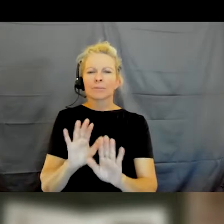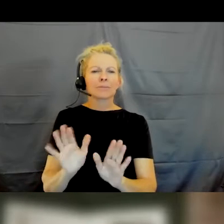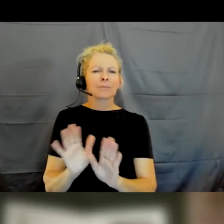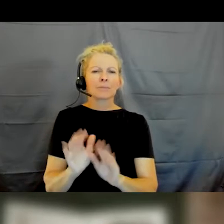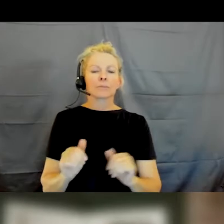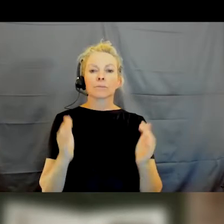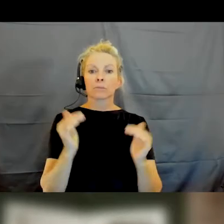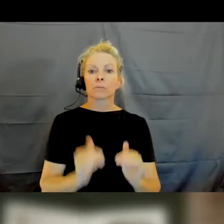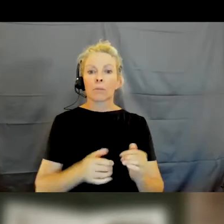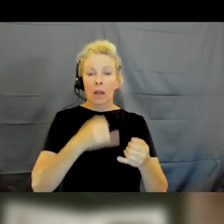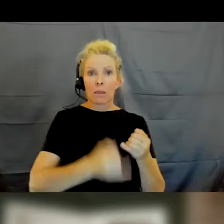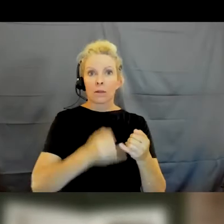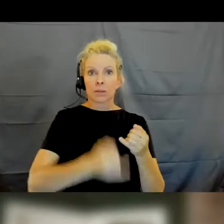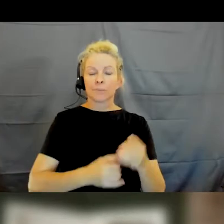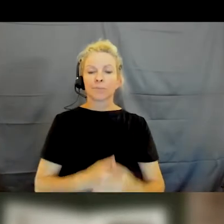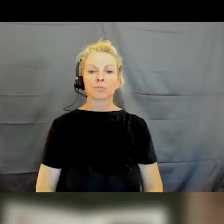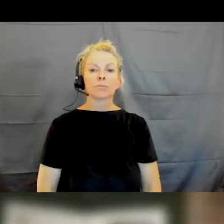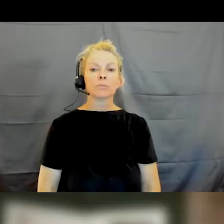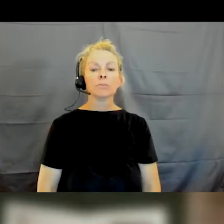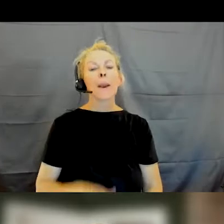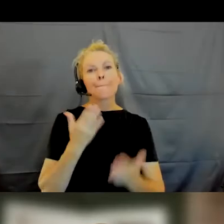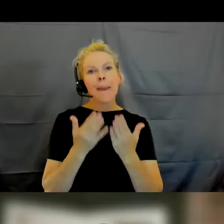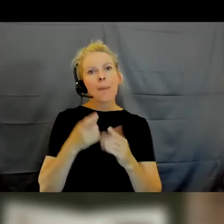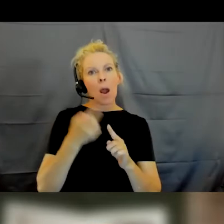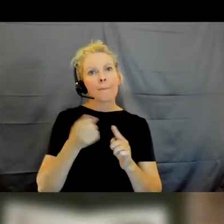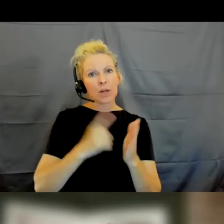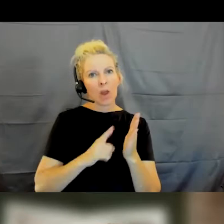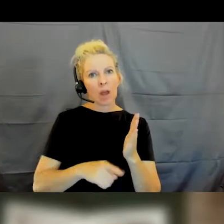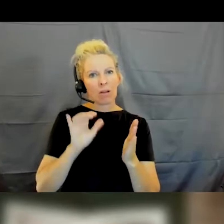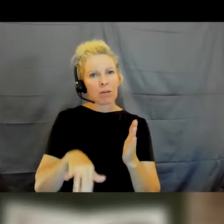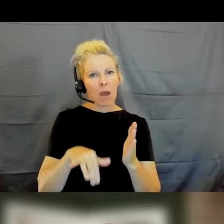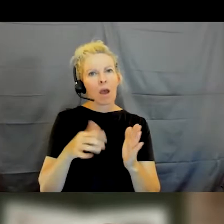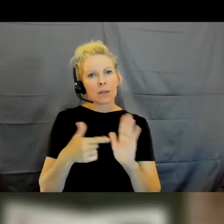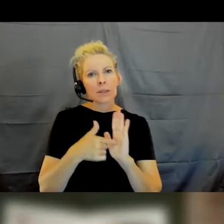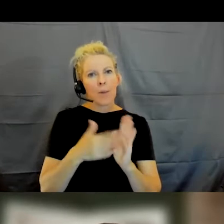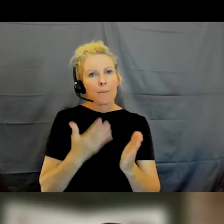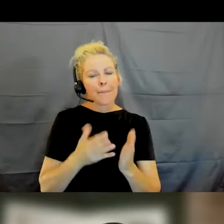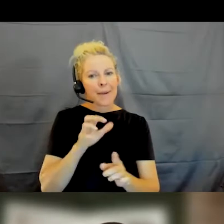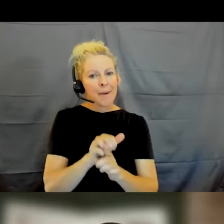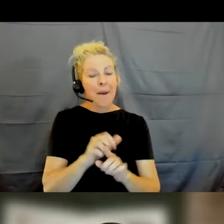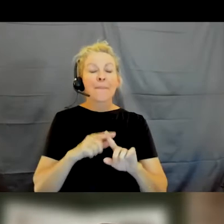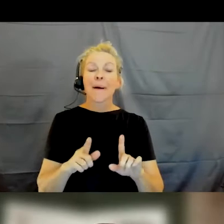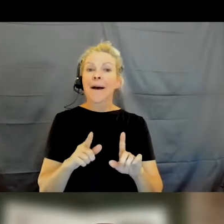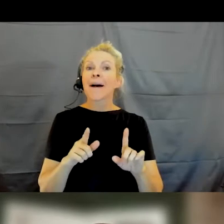this might get caught in her automated check, this example. But it is something I have seen out there